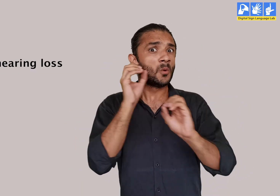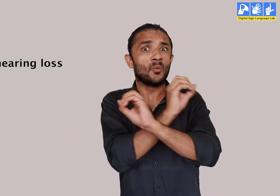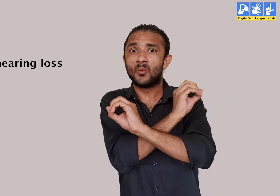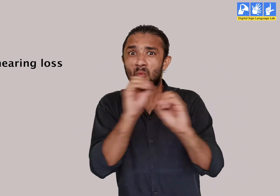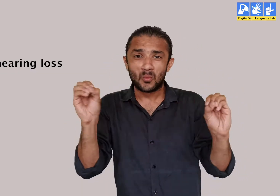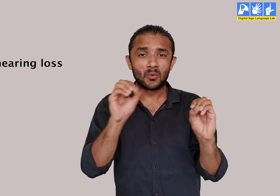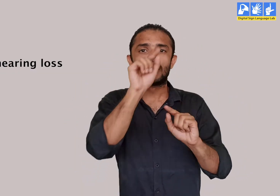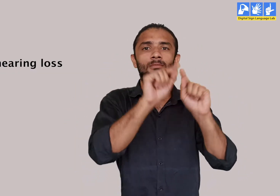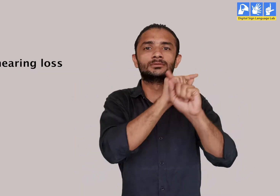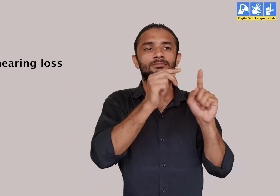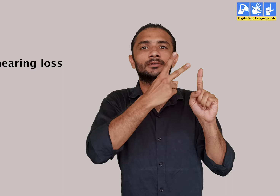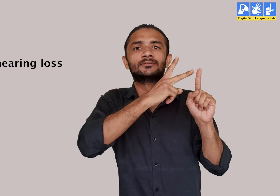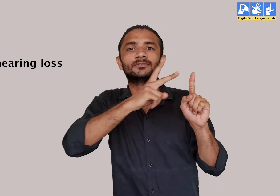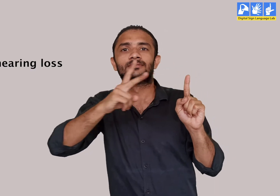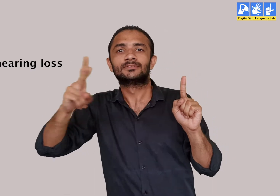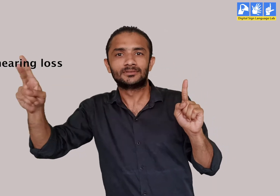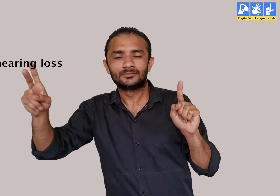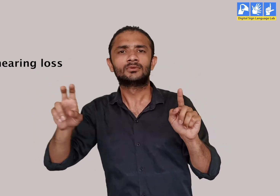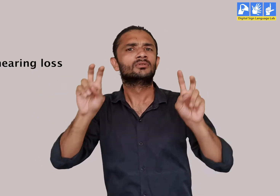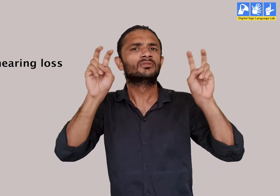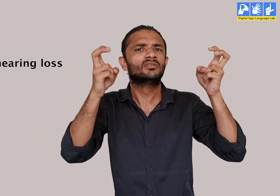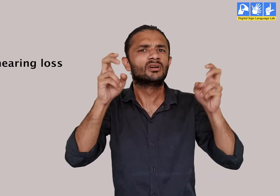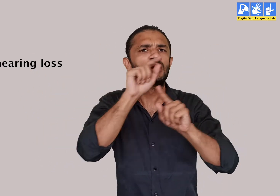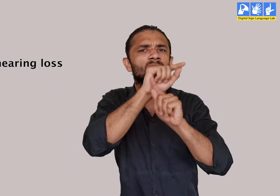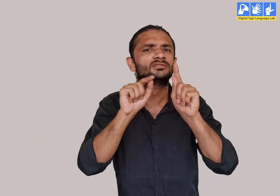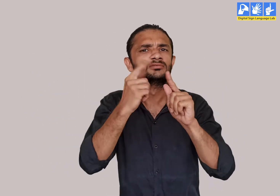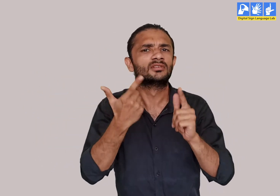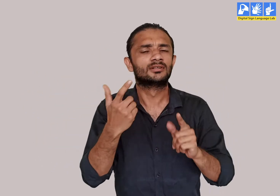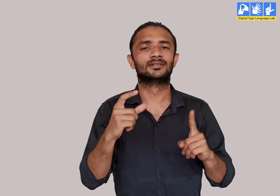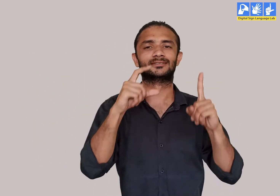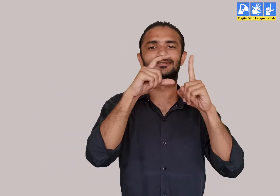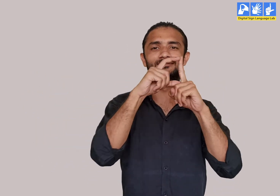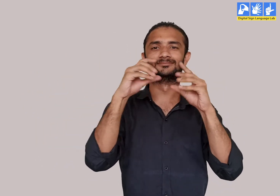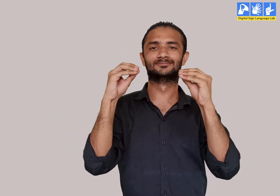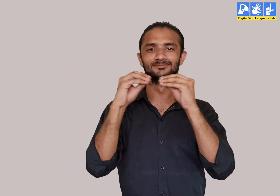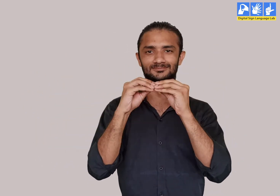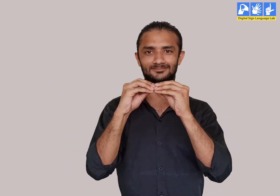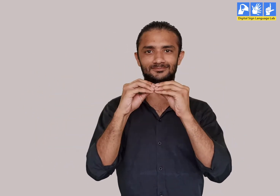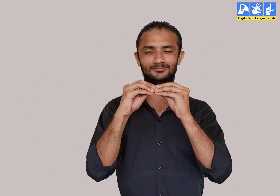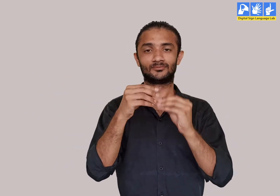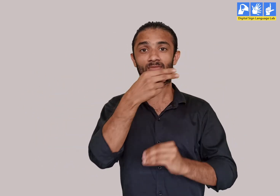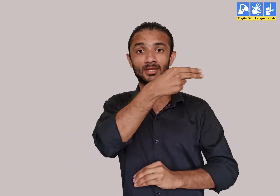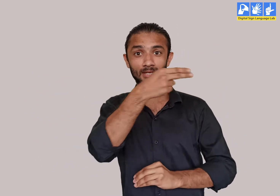There are degrees of hearing levels which too are indicated using the unit dB (deci Bells).